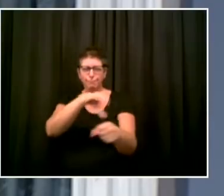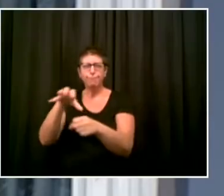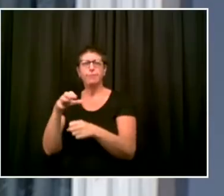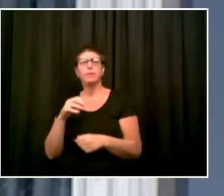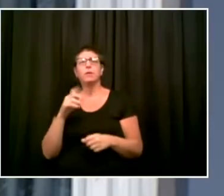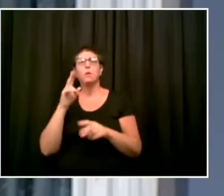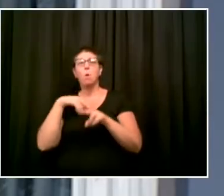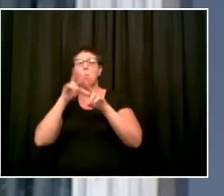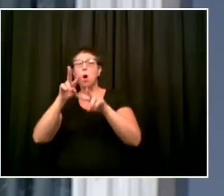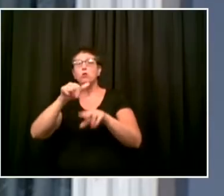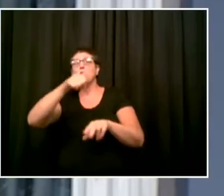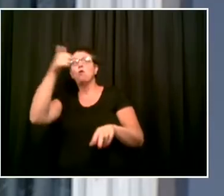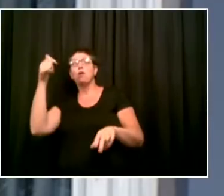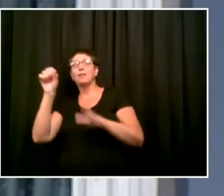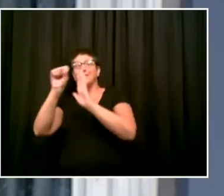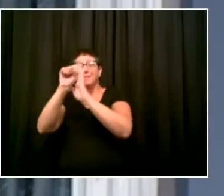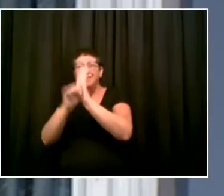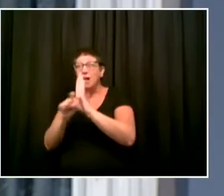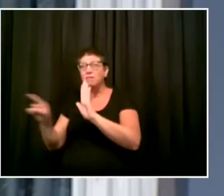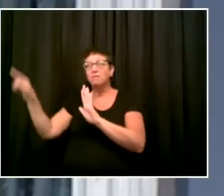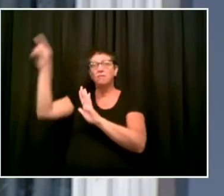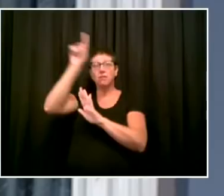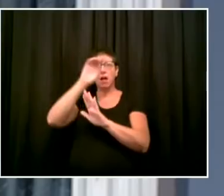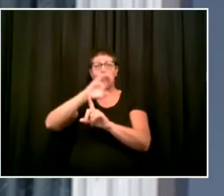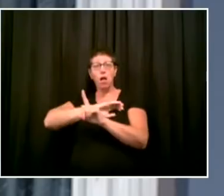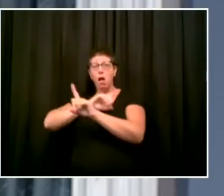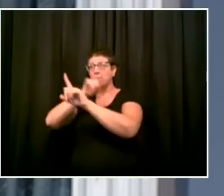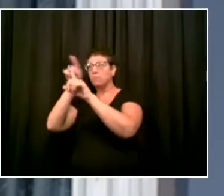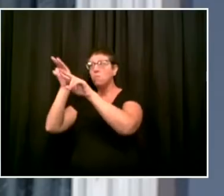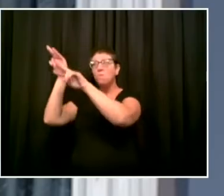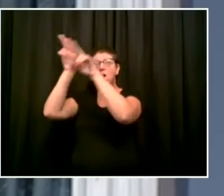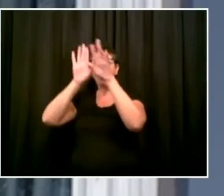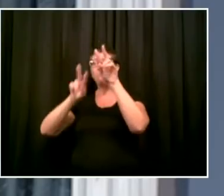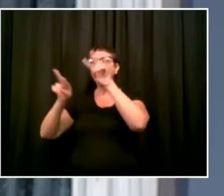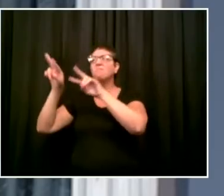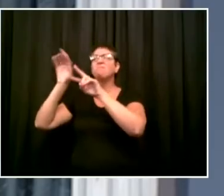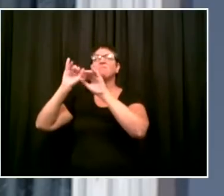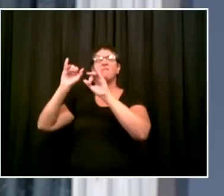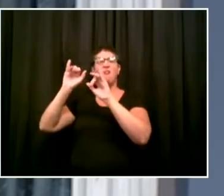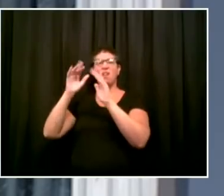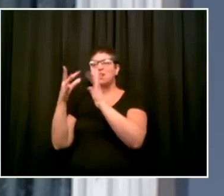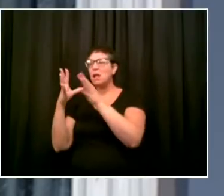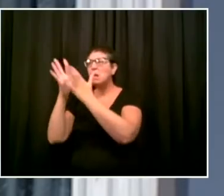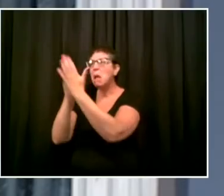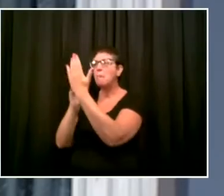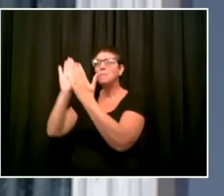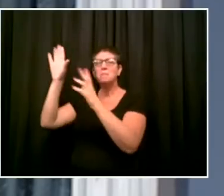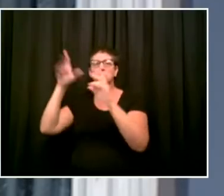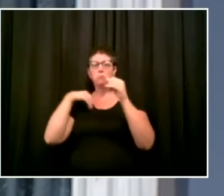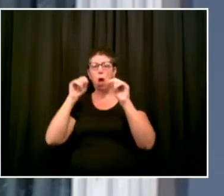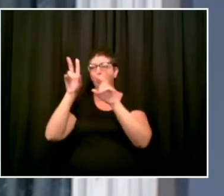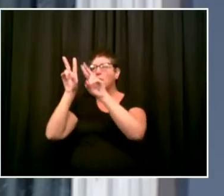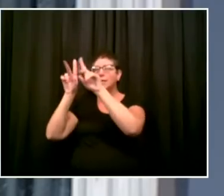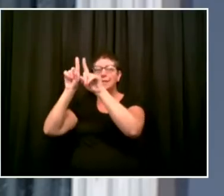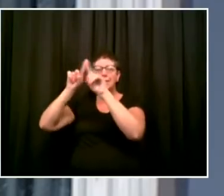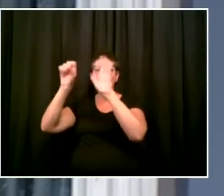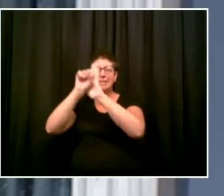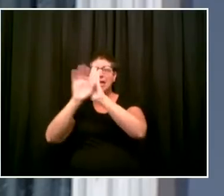THAT EXIST ACROSS THE COUNTRY AND LAW ENFORCEMENT MAJOR DEPARTMENTS. WE FEEL GOOD ABOUT THE